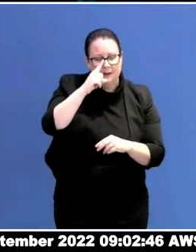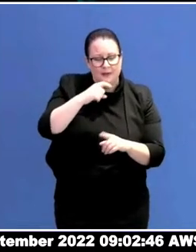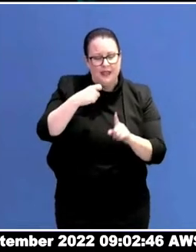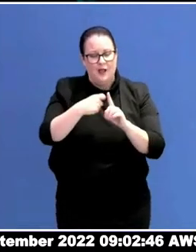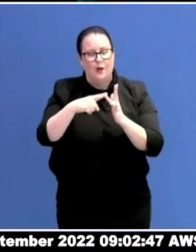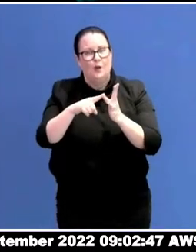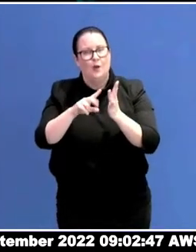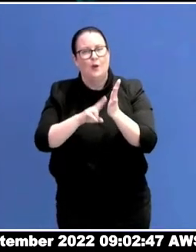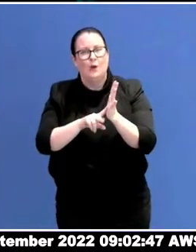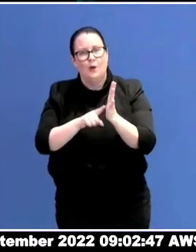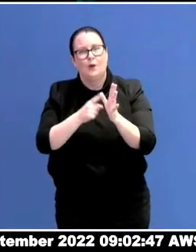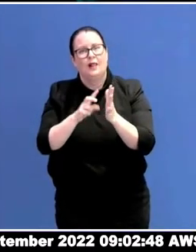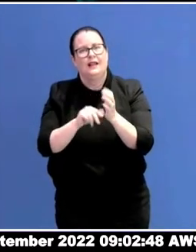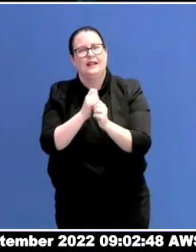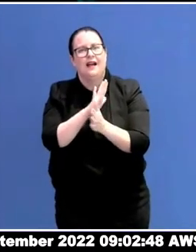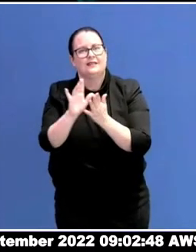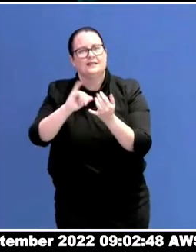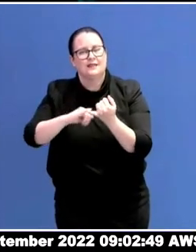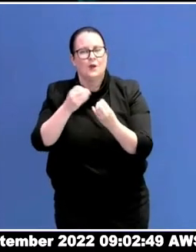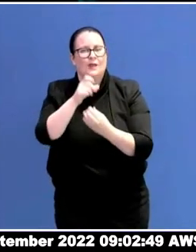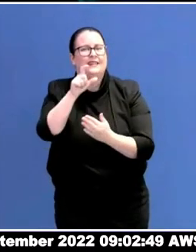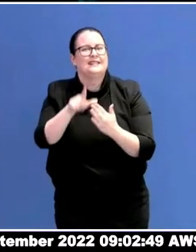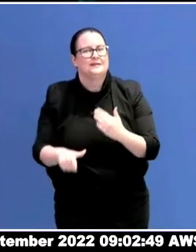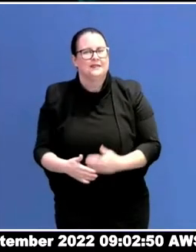Thank you, Chair. Thank you very much, Commissioner Mason.